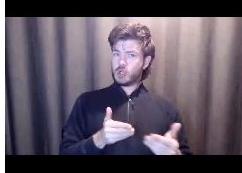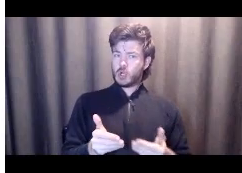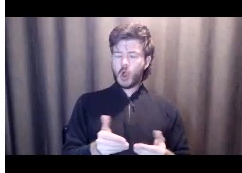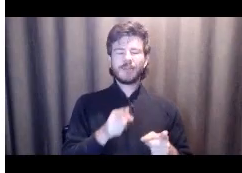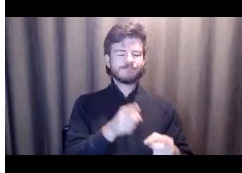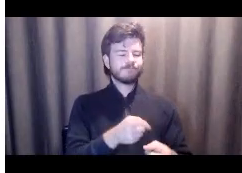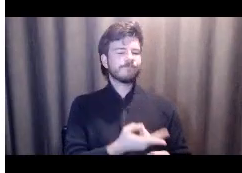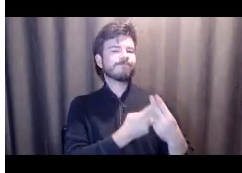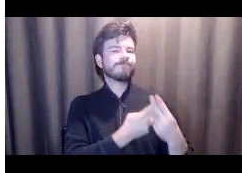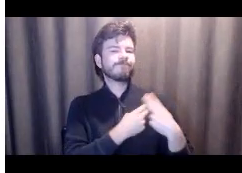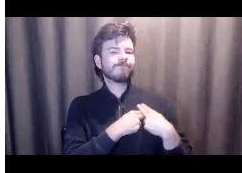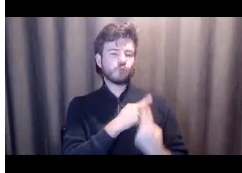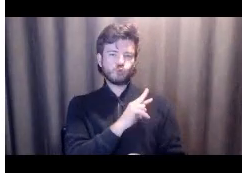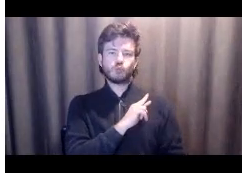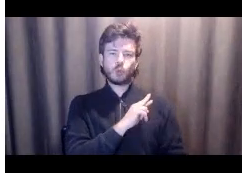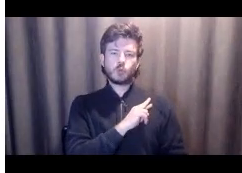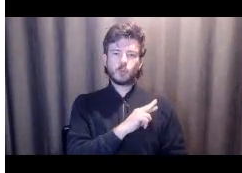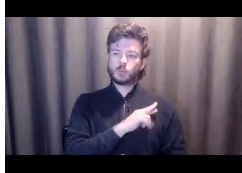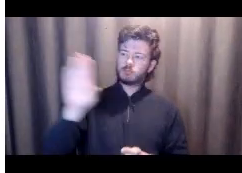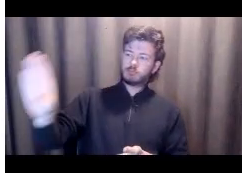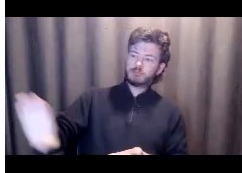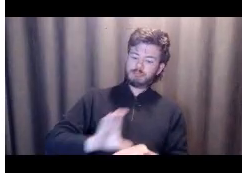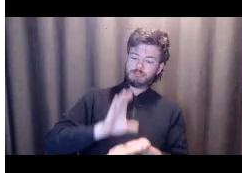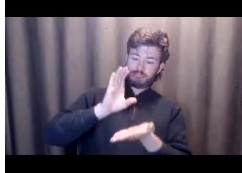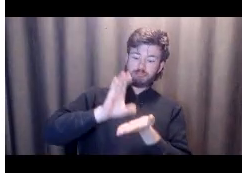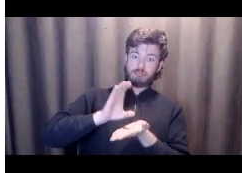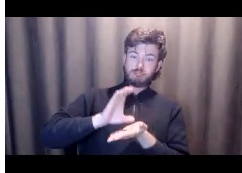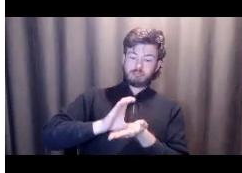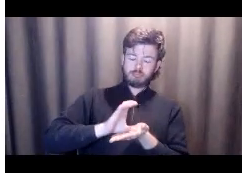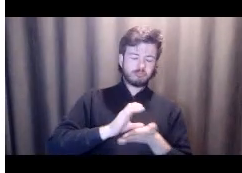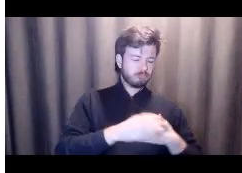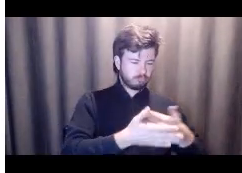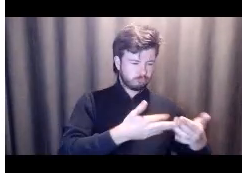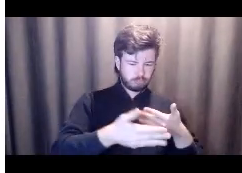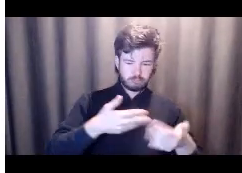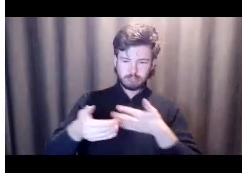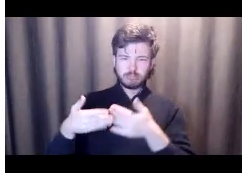funding and arranging their NDIS supports,